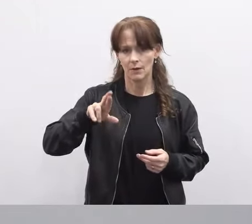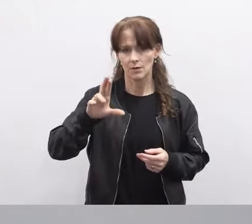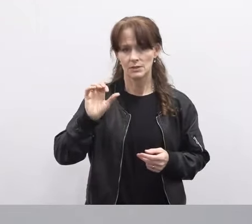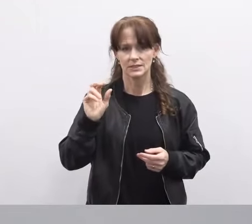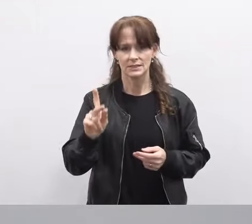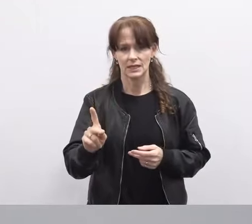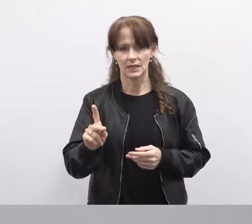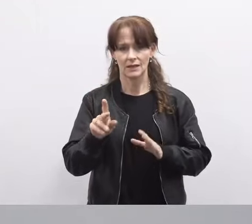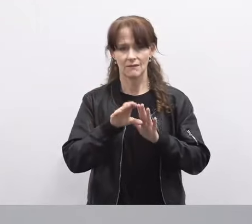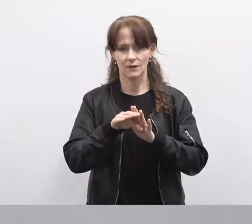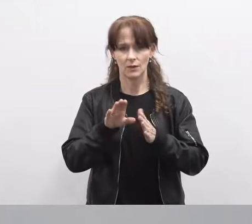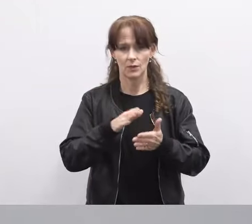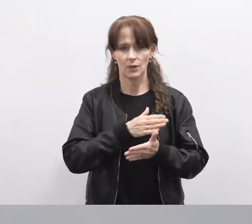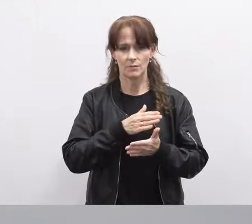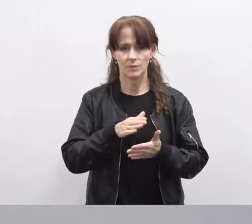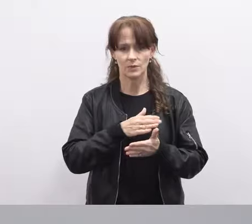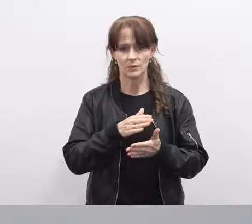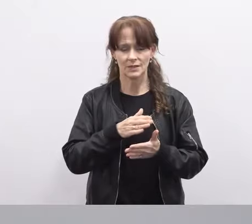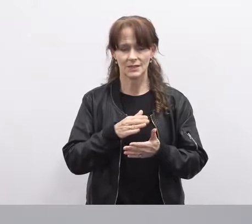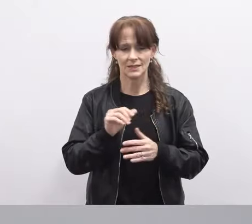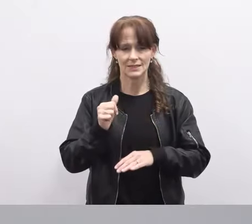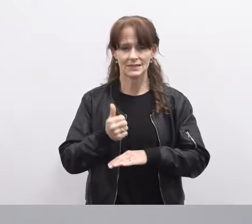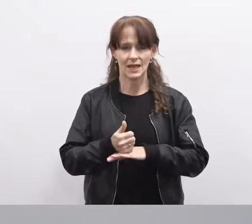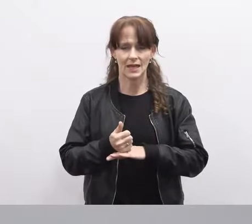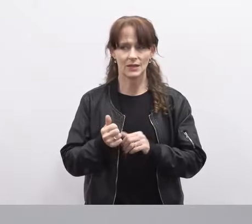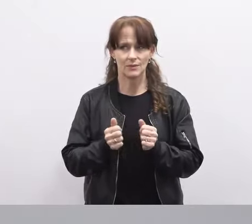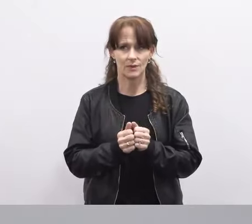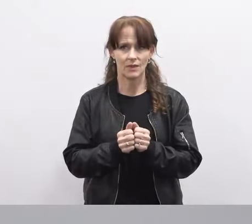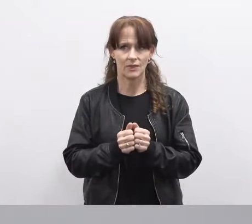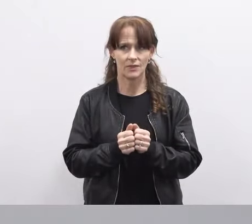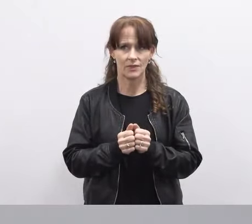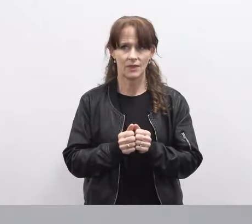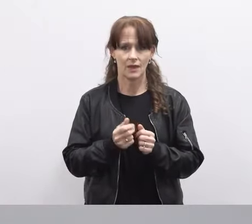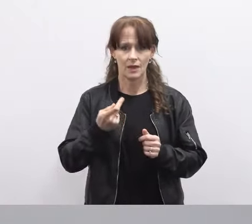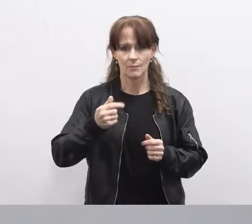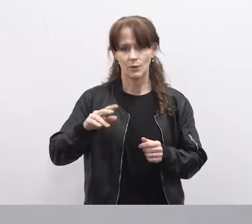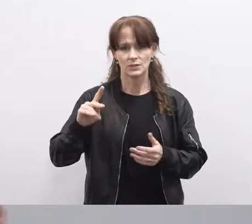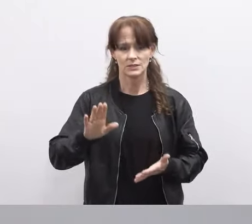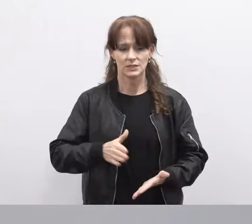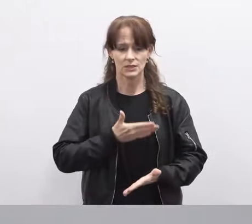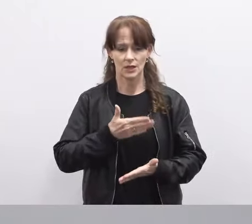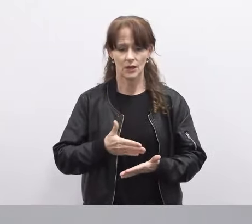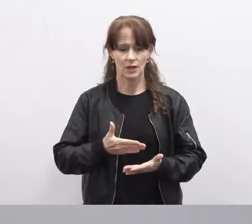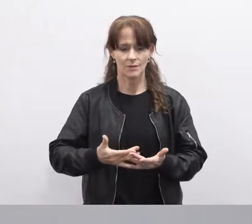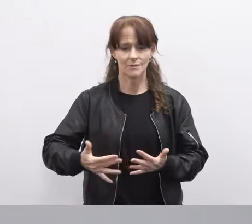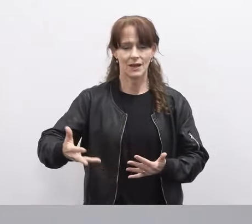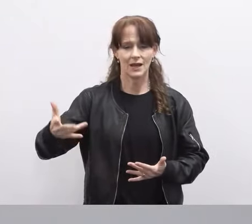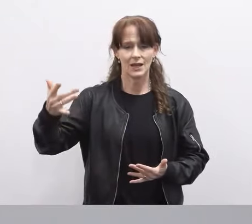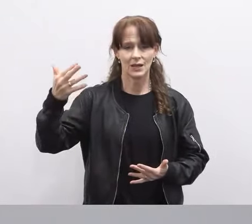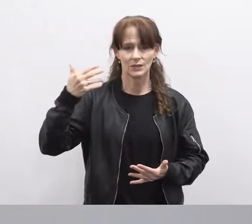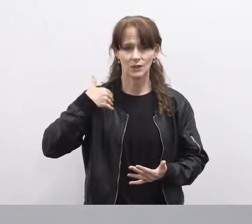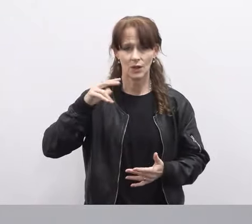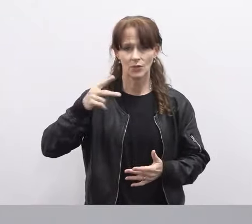and the music that it's set to is the Prisk song. Many years ago, there was a third grade teacher